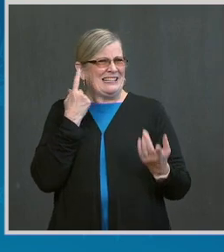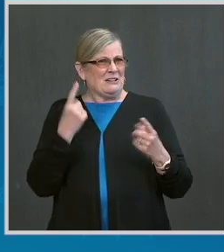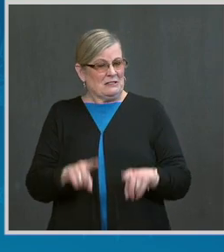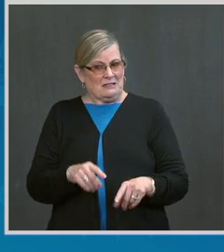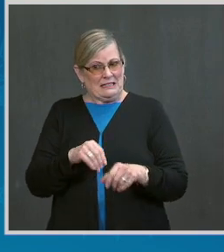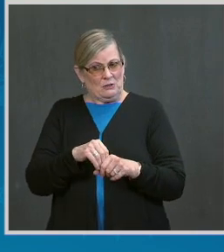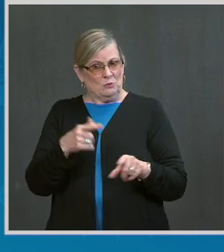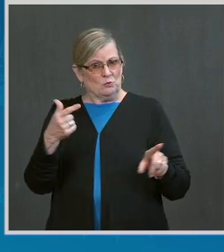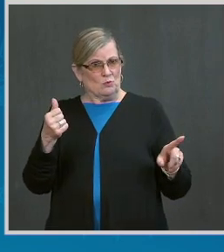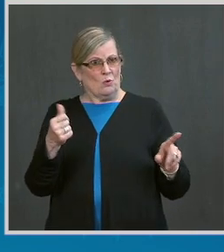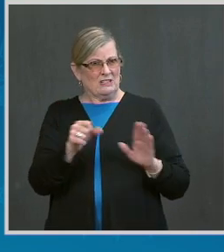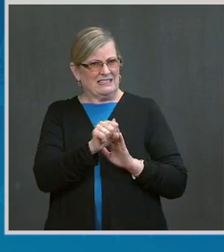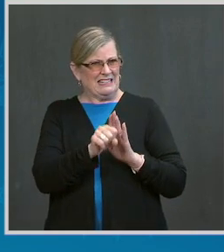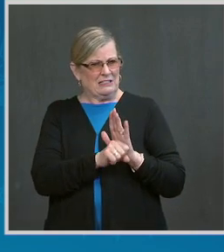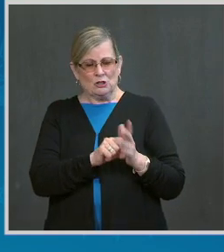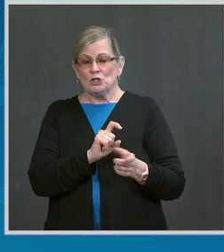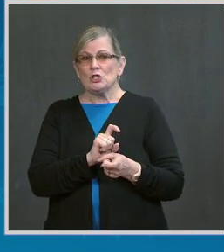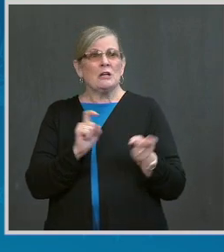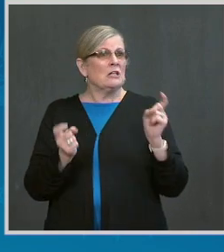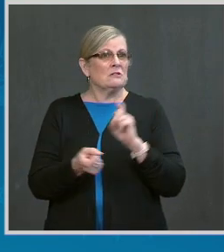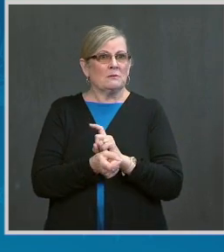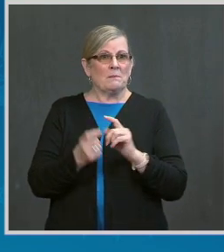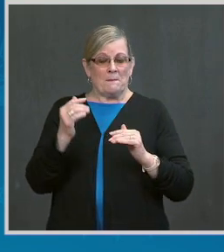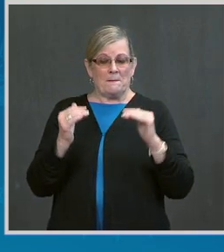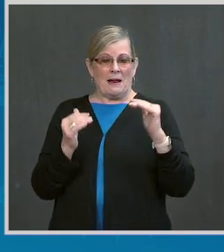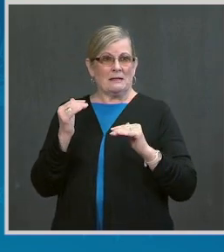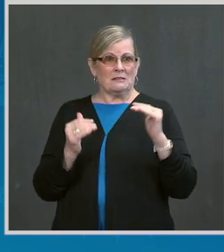of the United States Senate so that now I'm the tiebreaker.